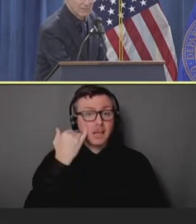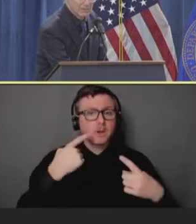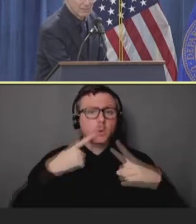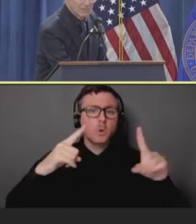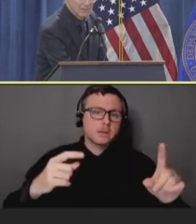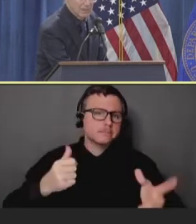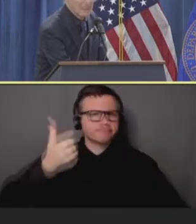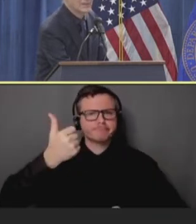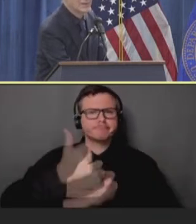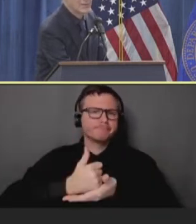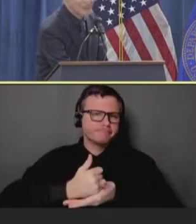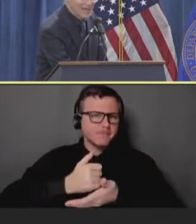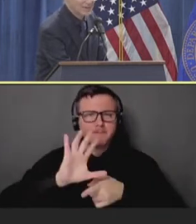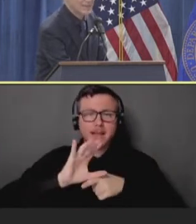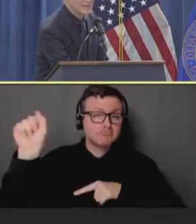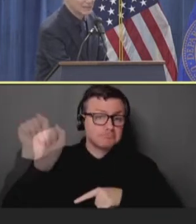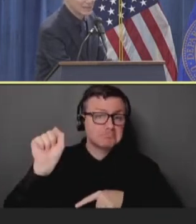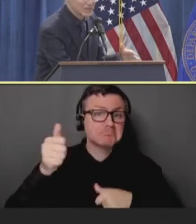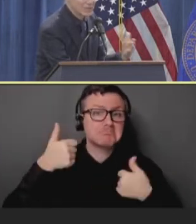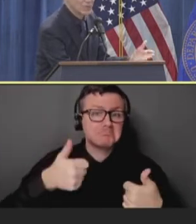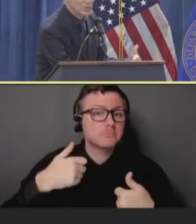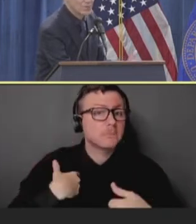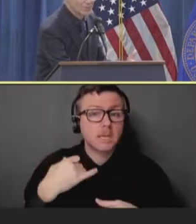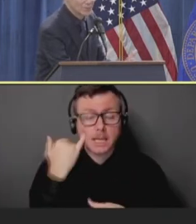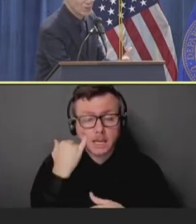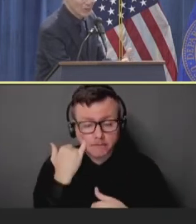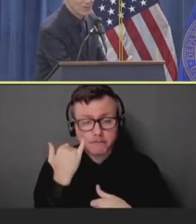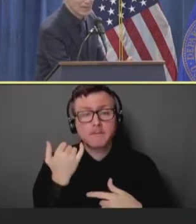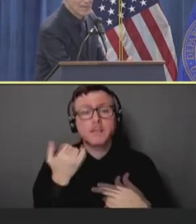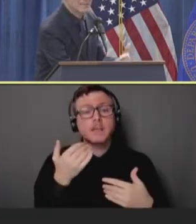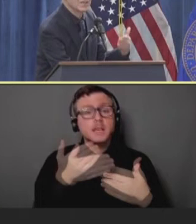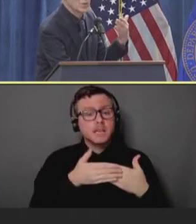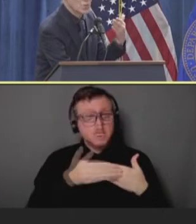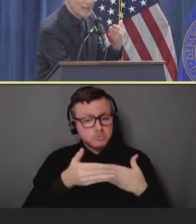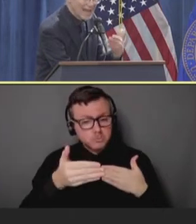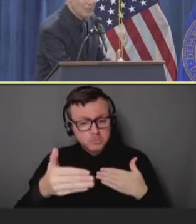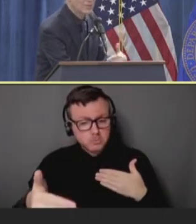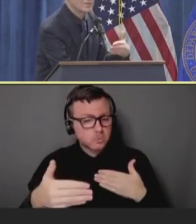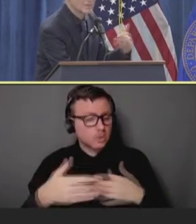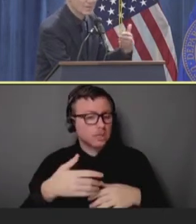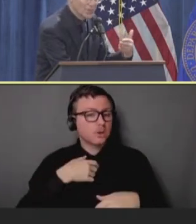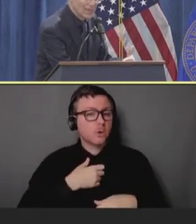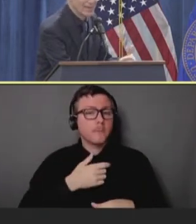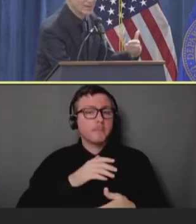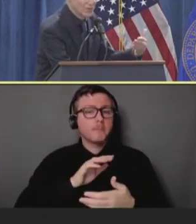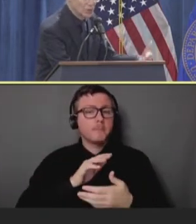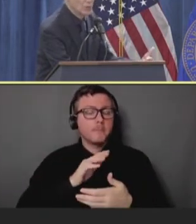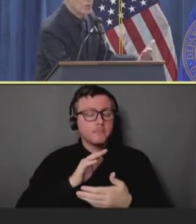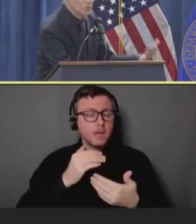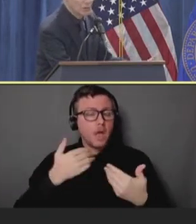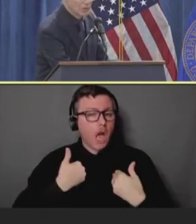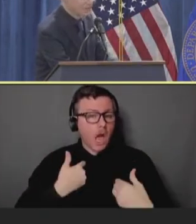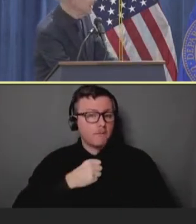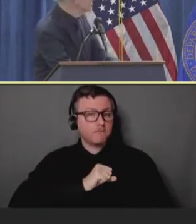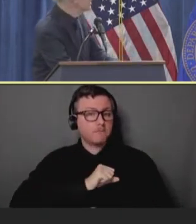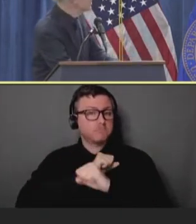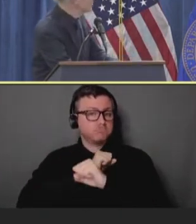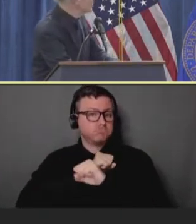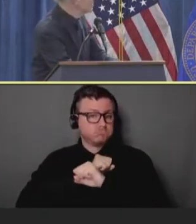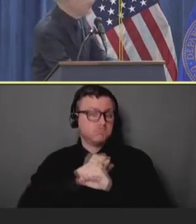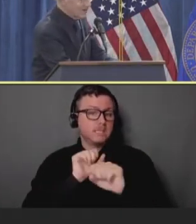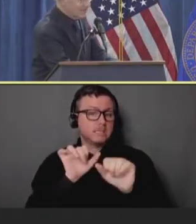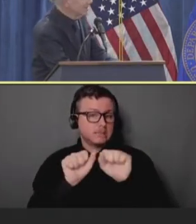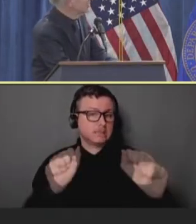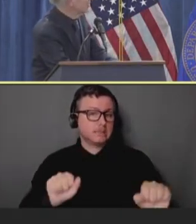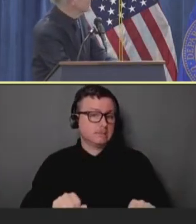If that can continue to immunize without creating new circulating vaccine derived strains.